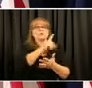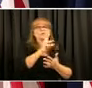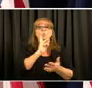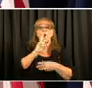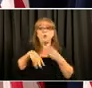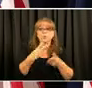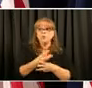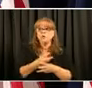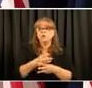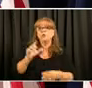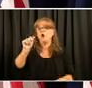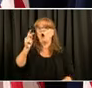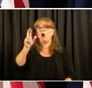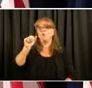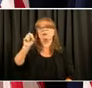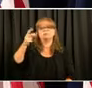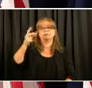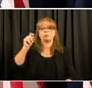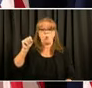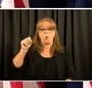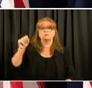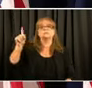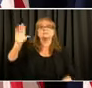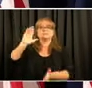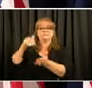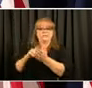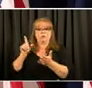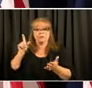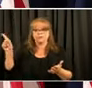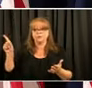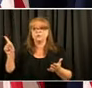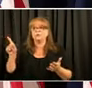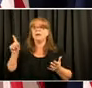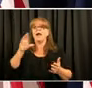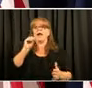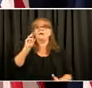at pepsi center uh and mesa county fairgrounds in grand junction many